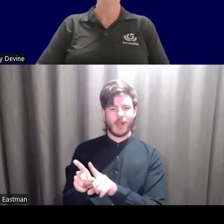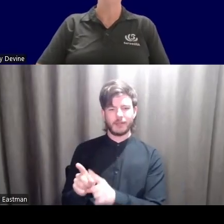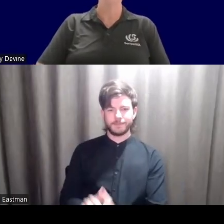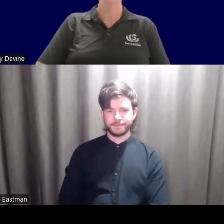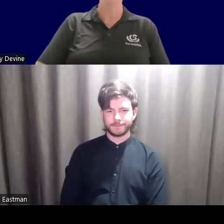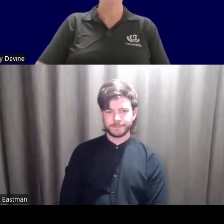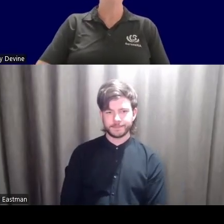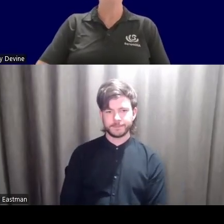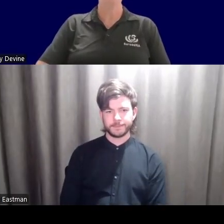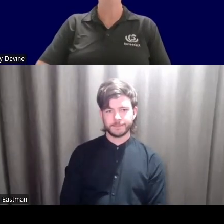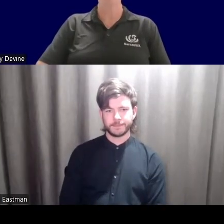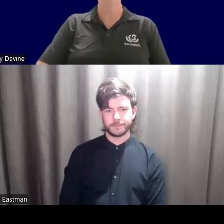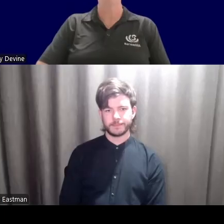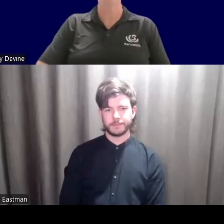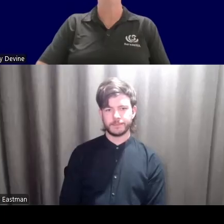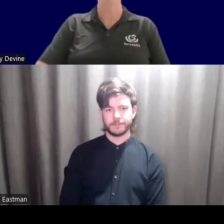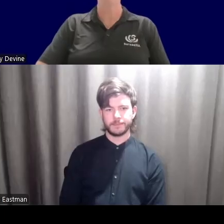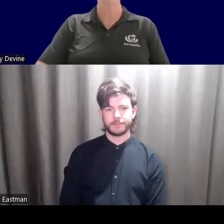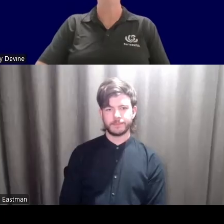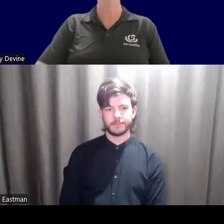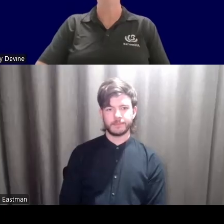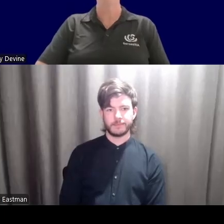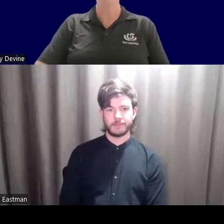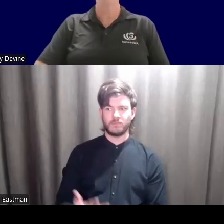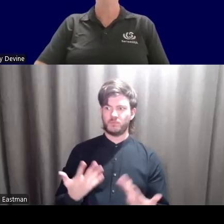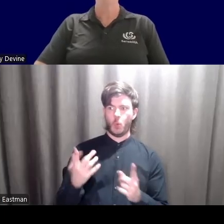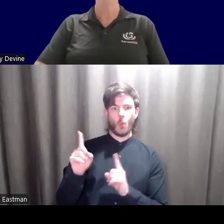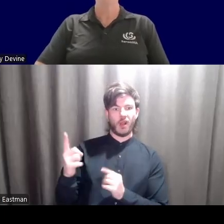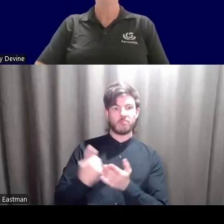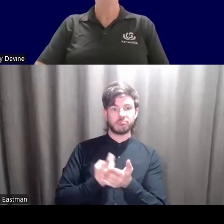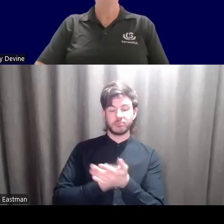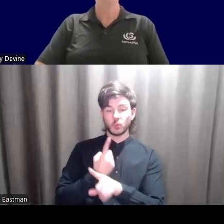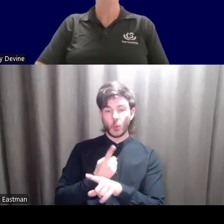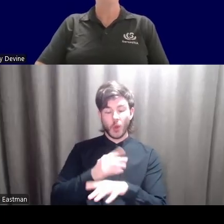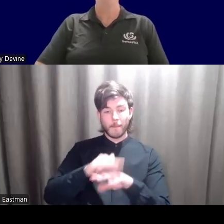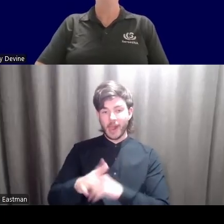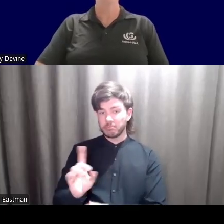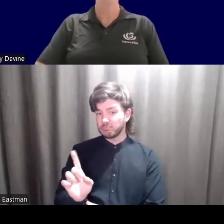Also connecting through preferred topics, interests and activities. It's our job as